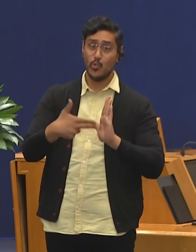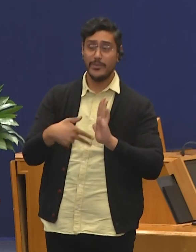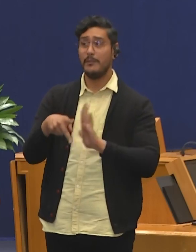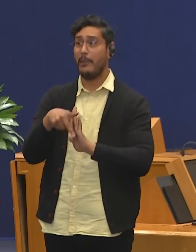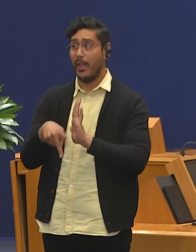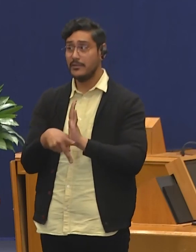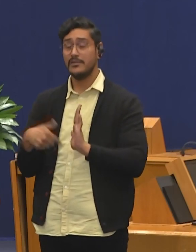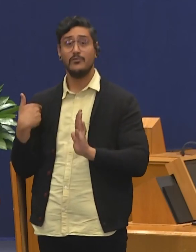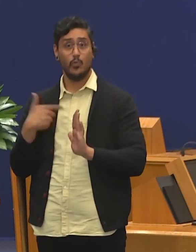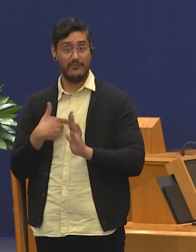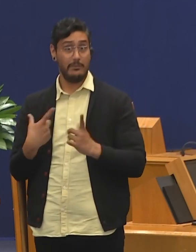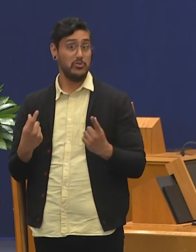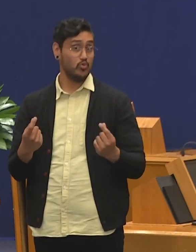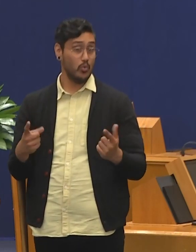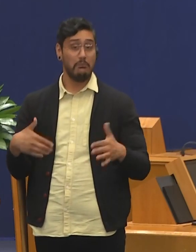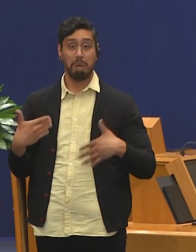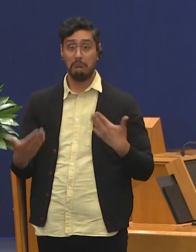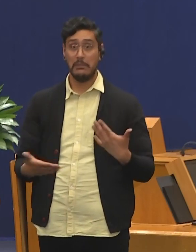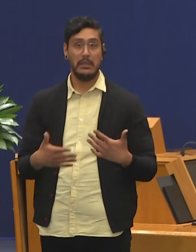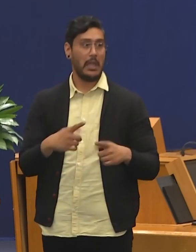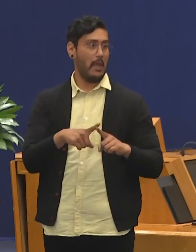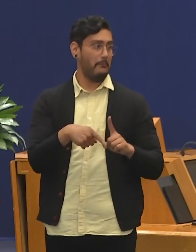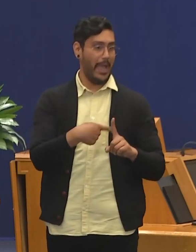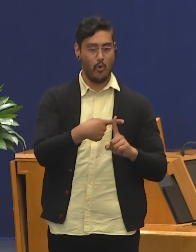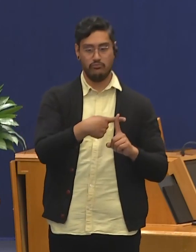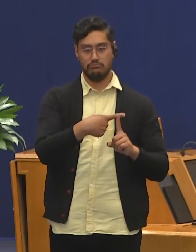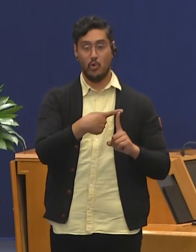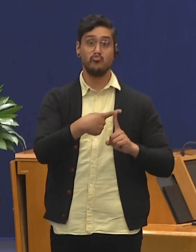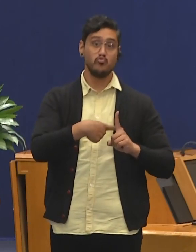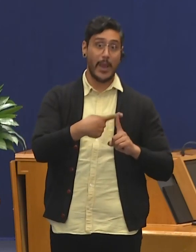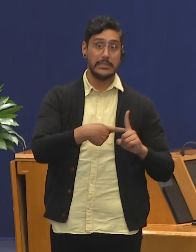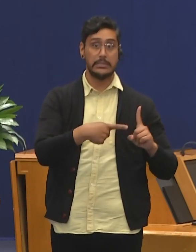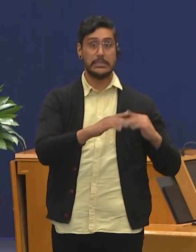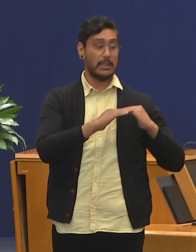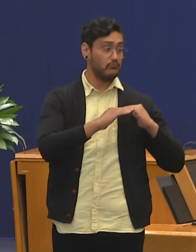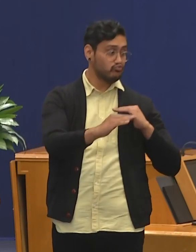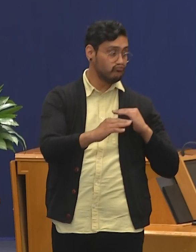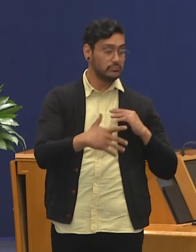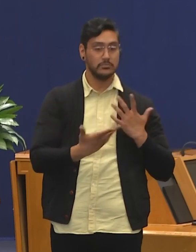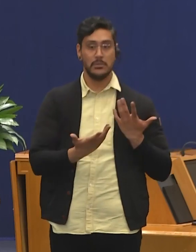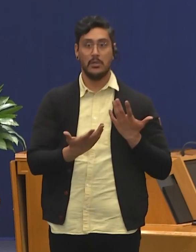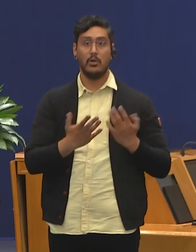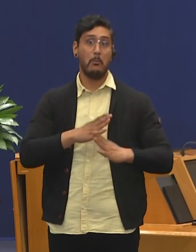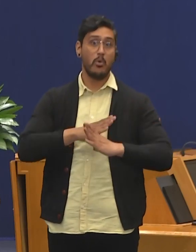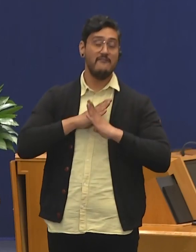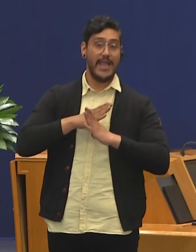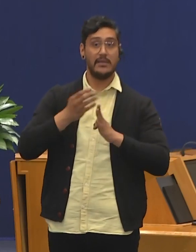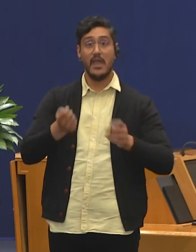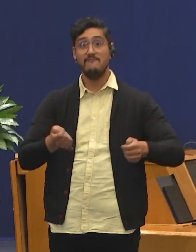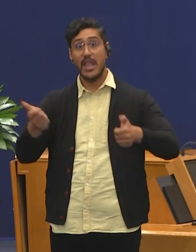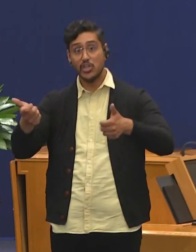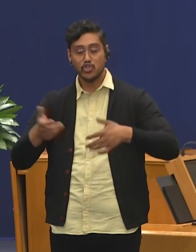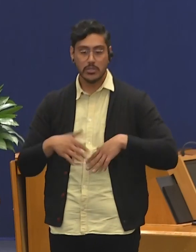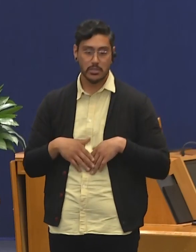PROCEDURES AND POLICIES THAT WE'VE BEEN CARRYING OUT, WHETHER IT'S BEEN ON RENT STABILIZATION,